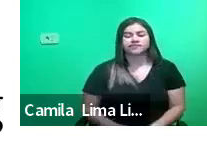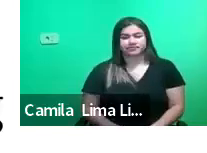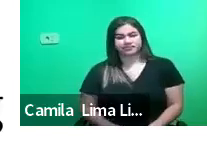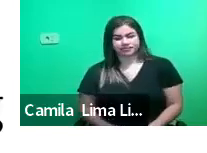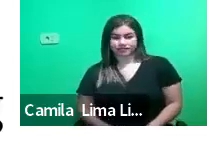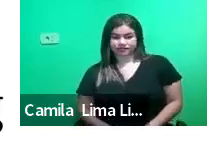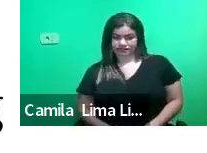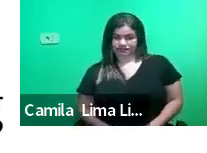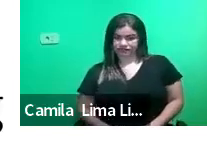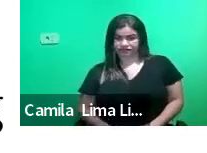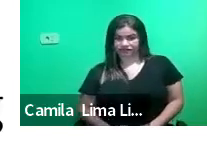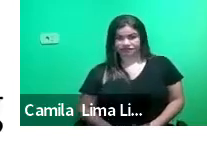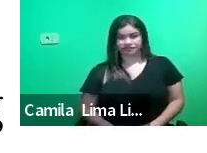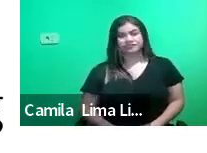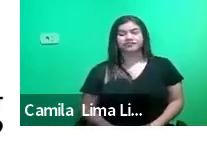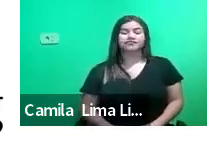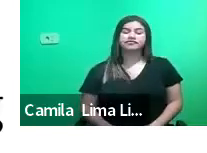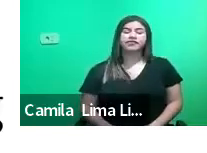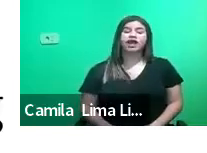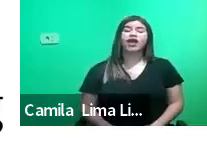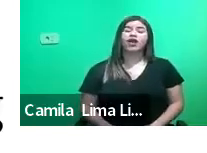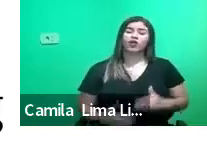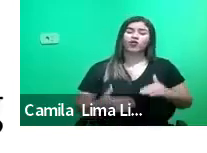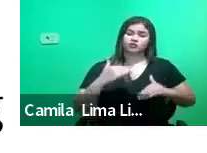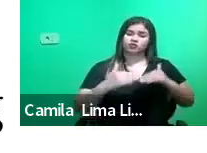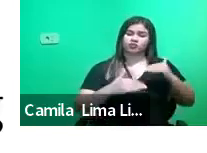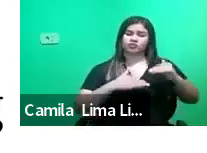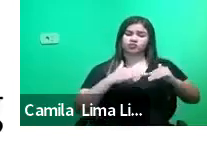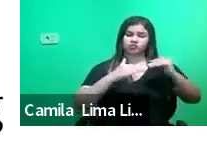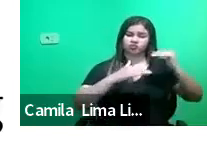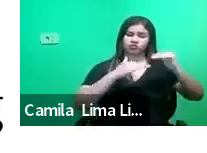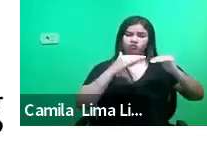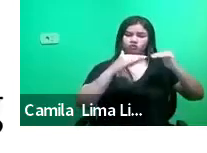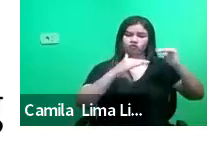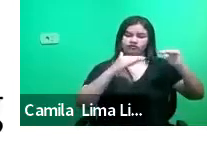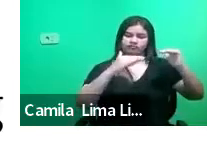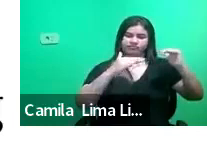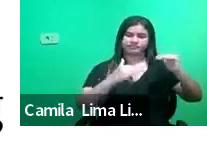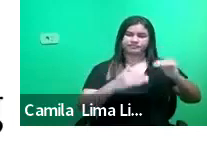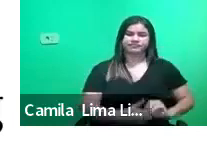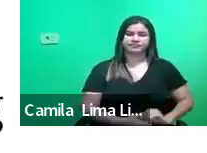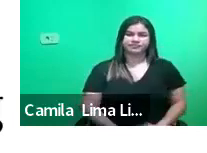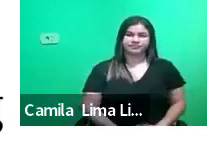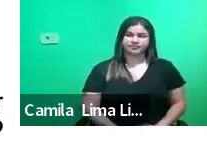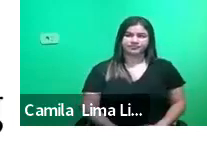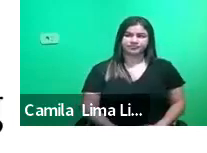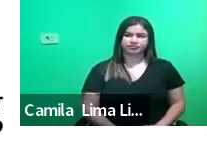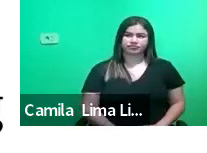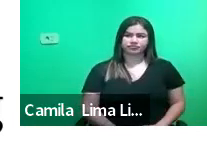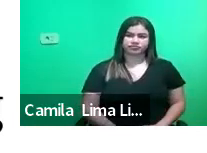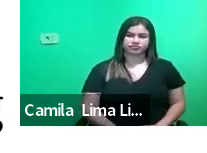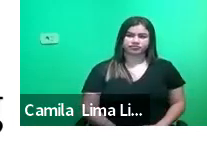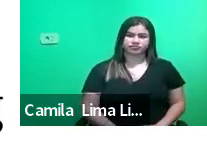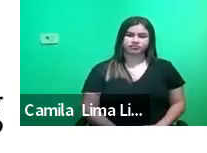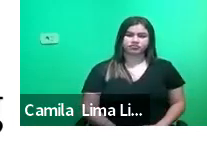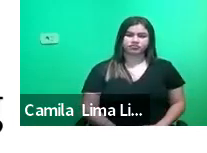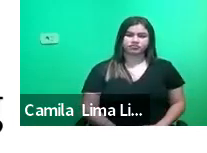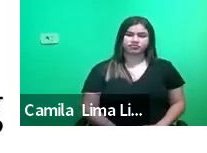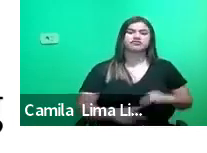middle e. Yeah. e. The this The this development of of the the of the the emergence and of the the emergence and the